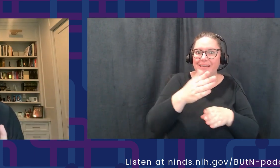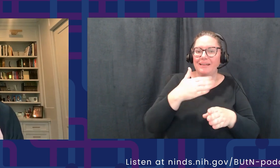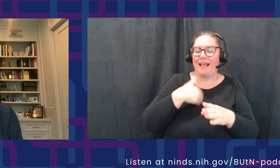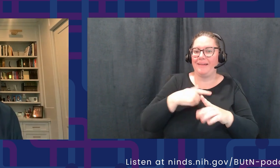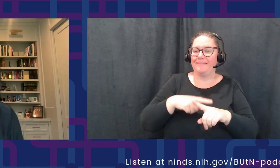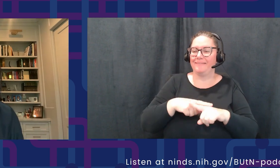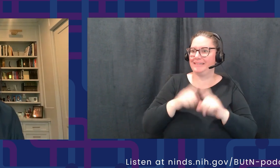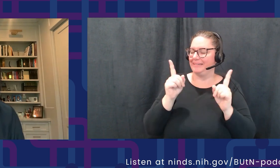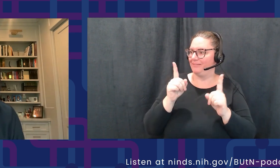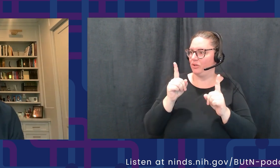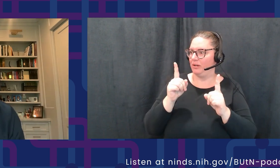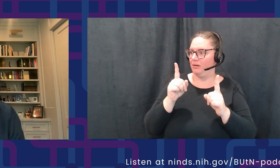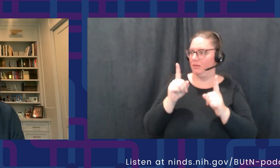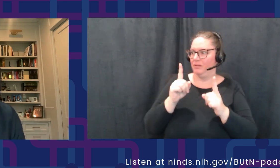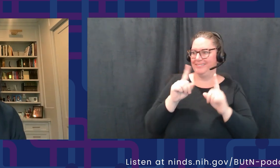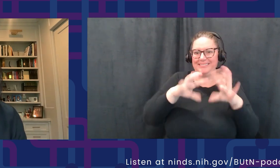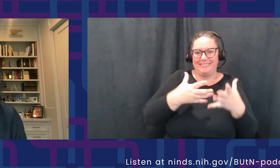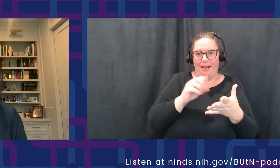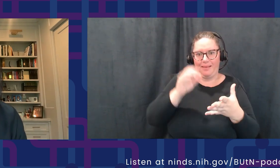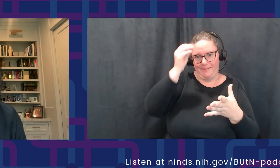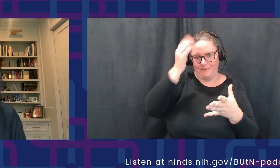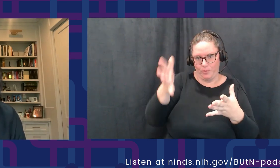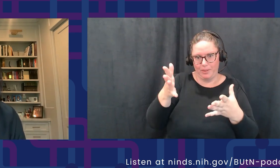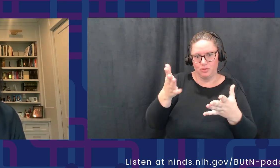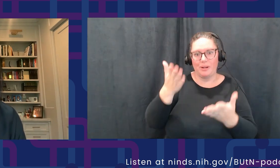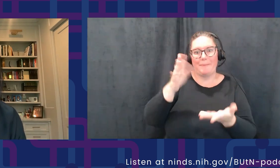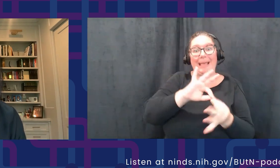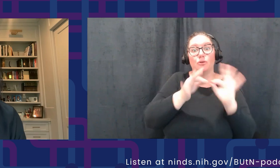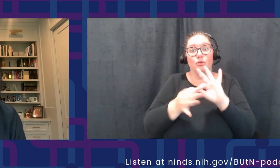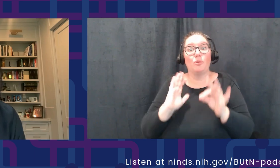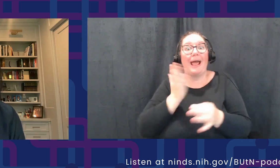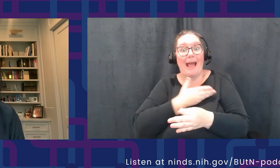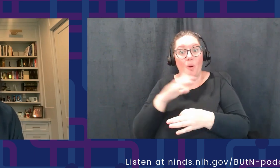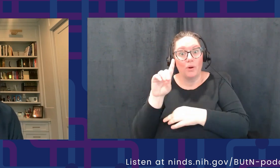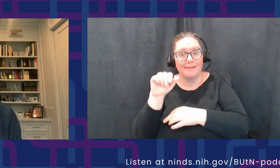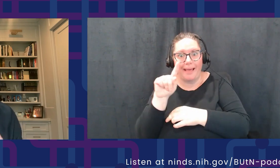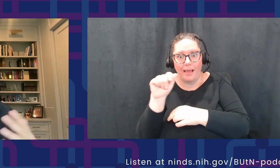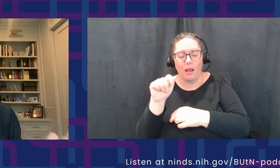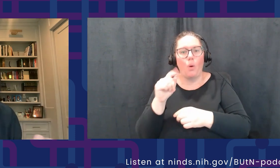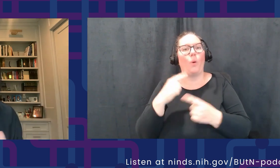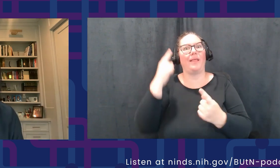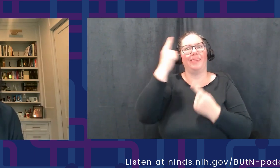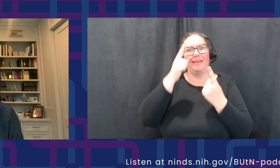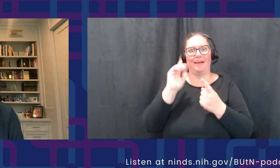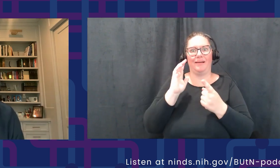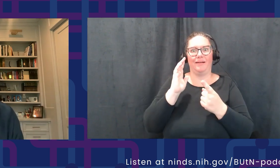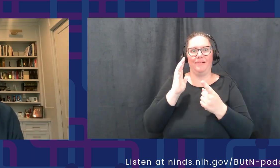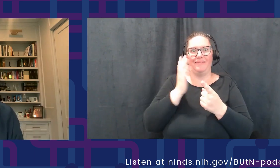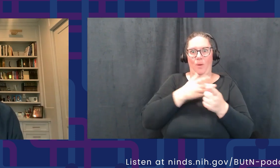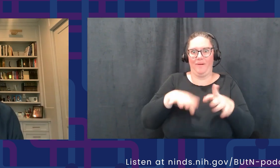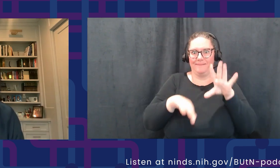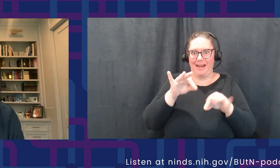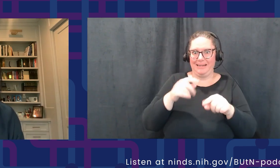has a different set of information, might interpret our data or think of our finding in a very different light.